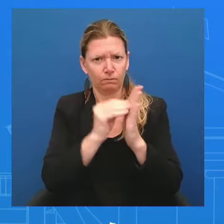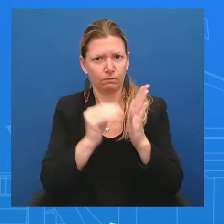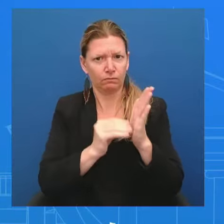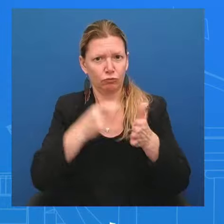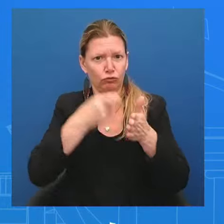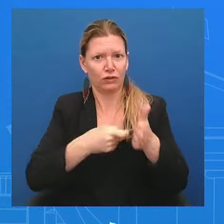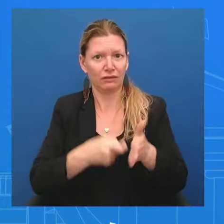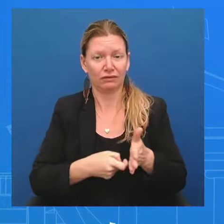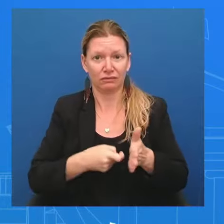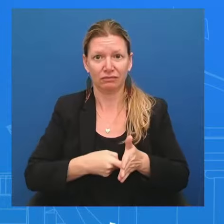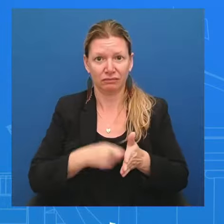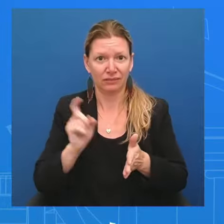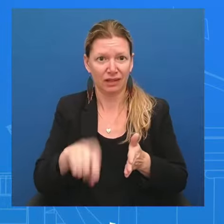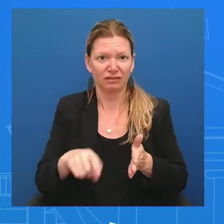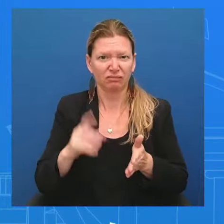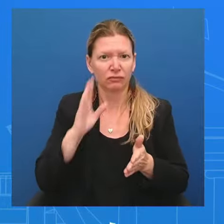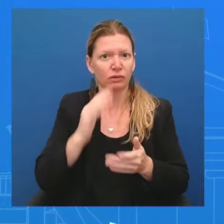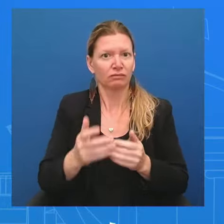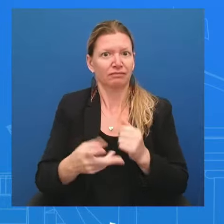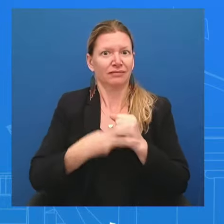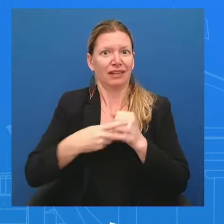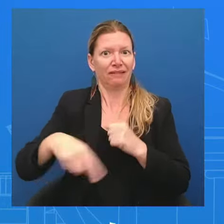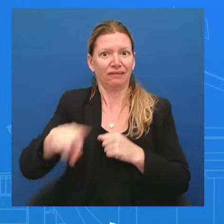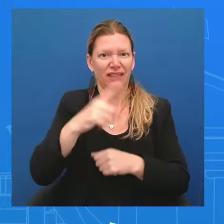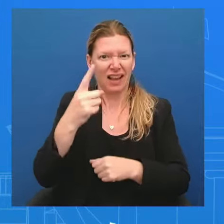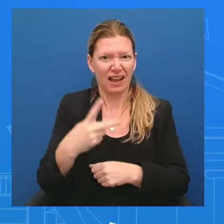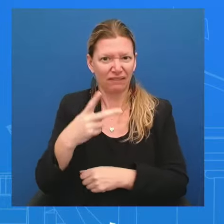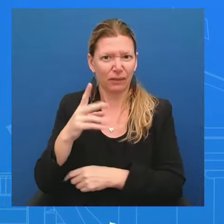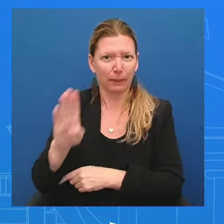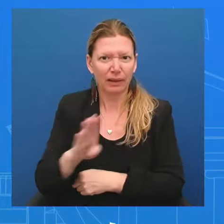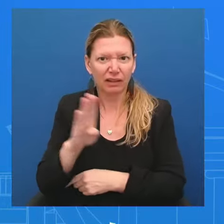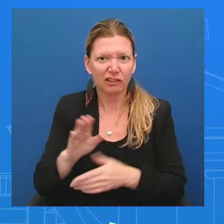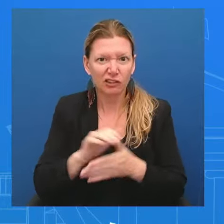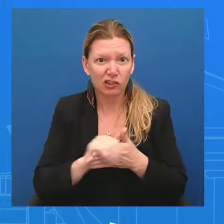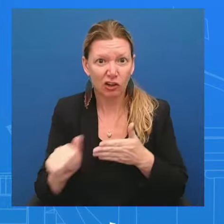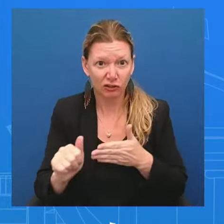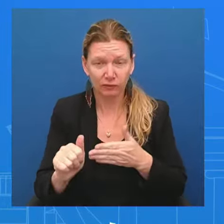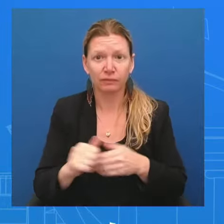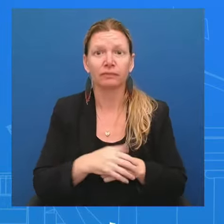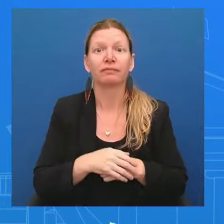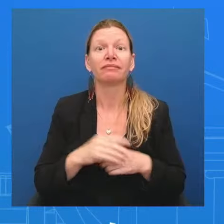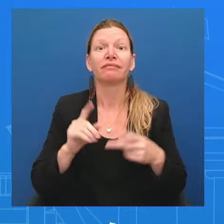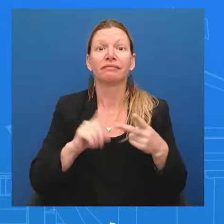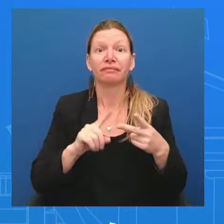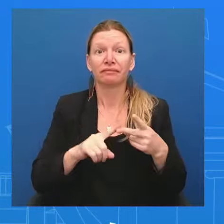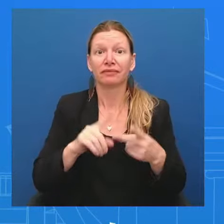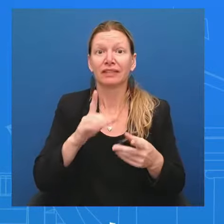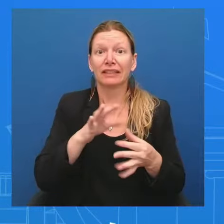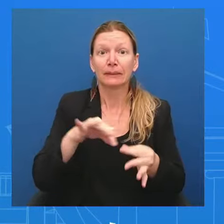announced that they are ending change in cancellation fees. Our administration is also requiring airline